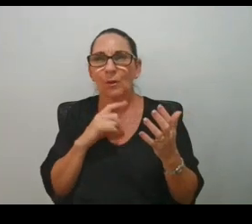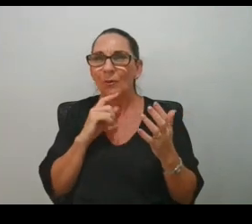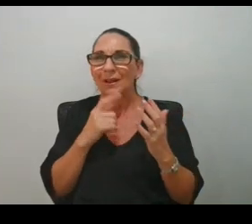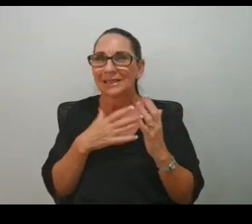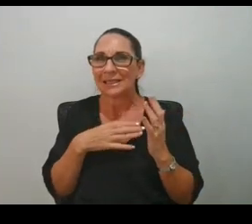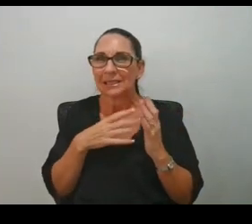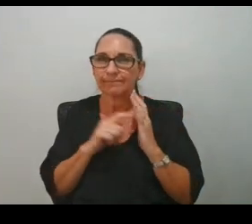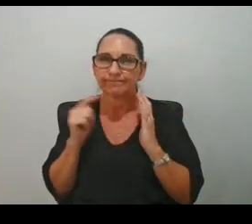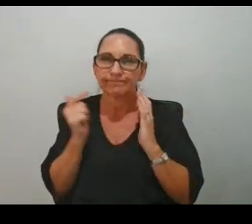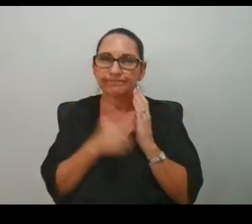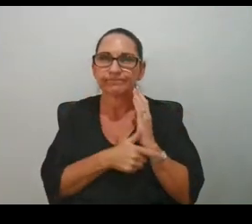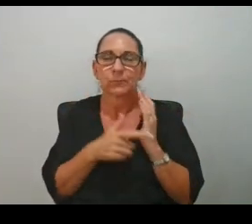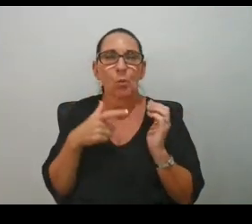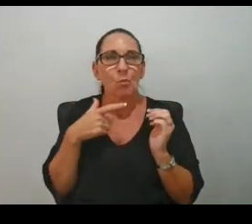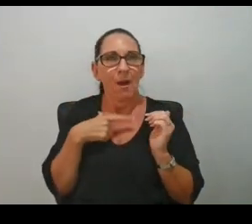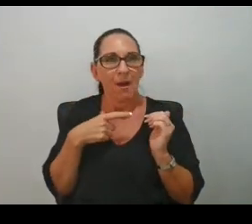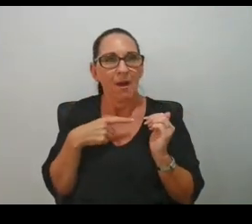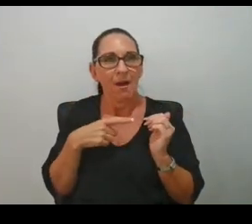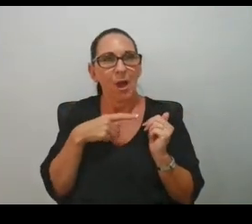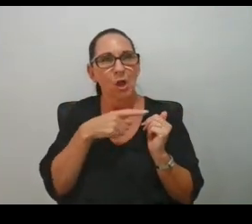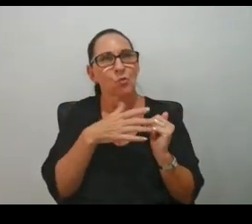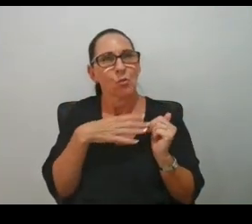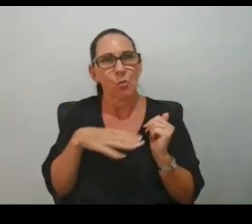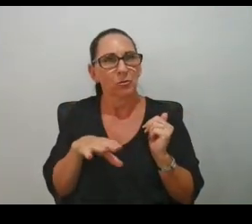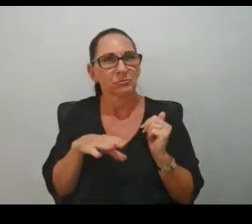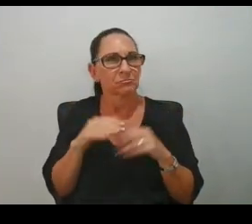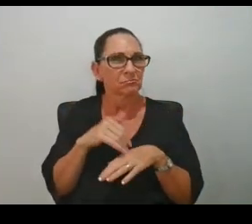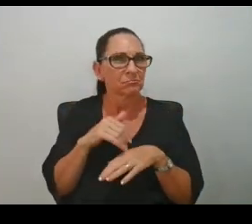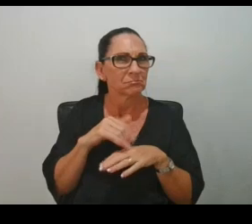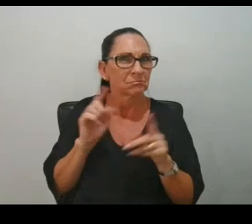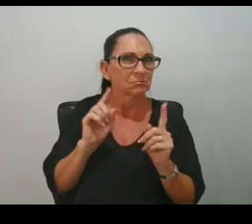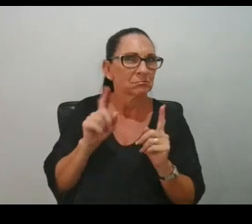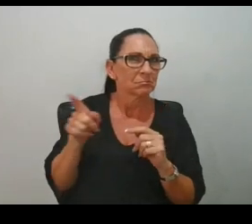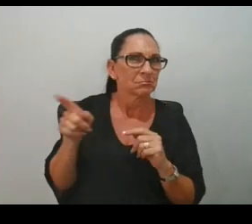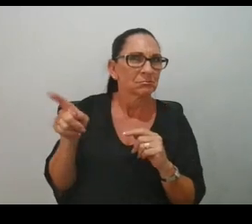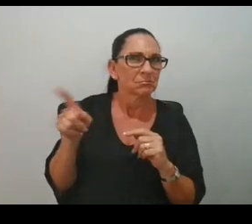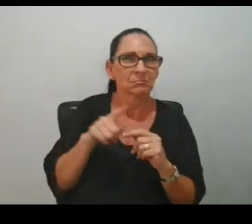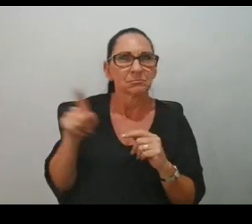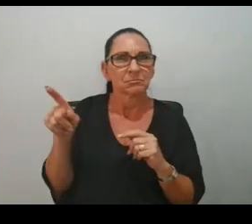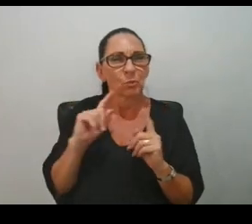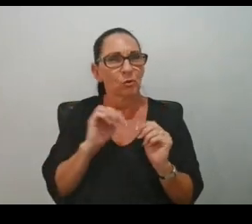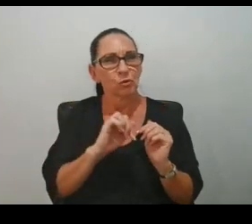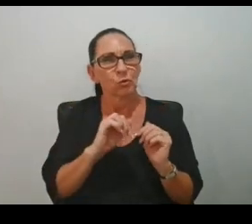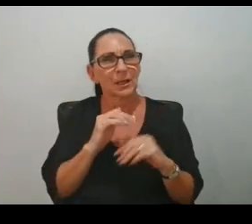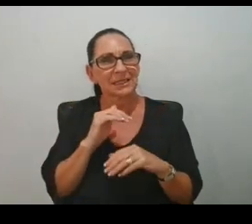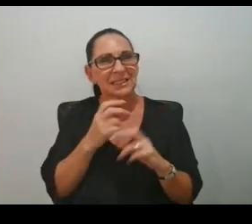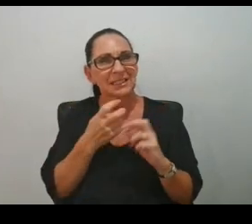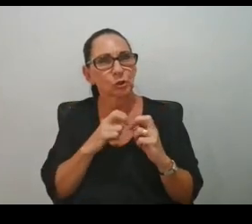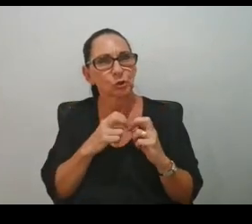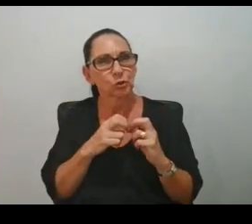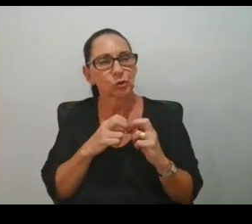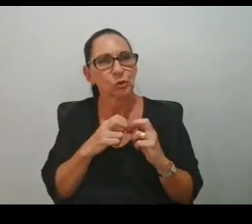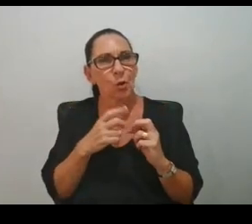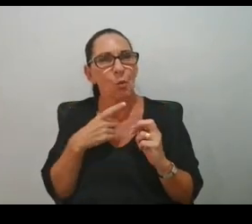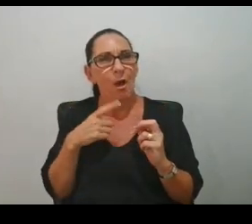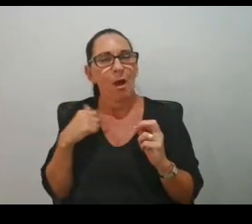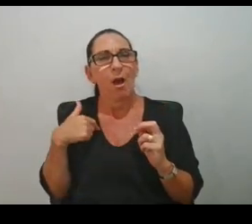about what um what issues the client's um experiencing um to make that kind of decision